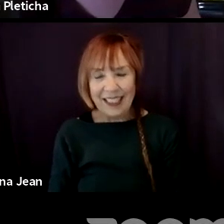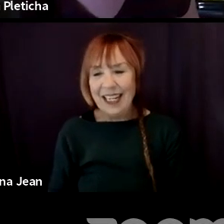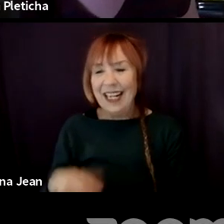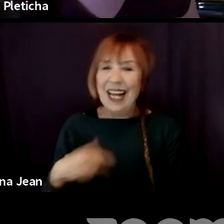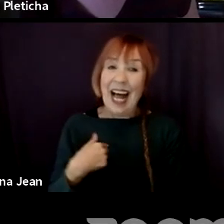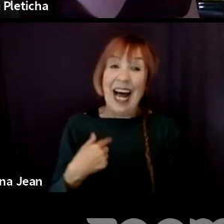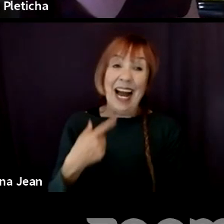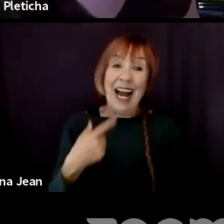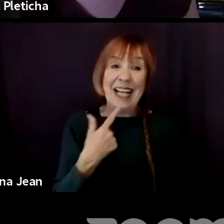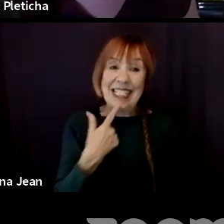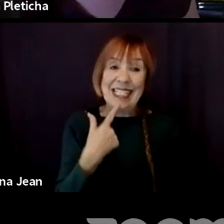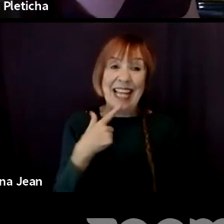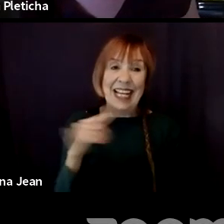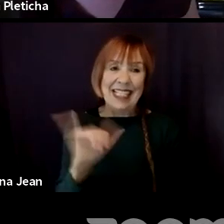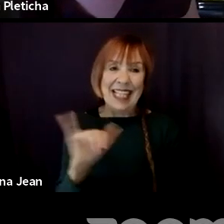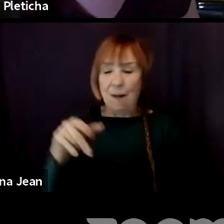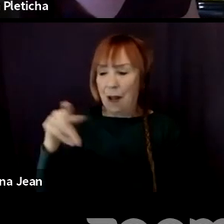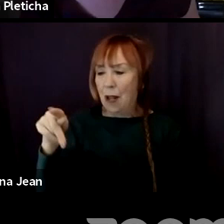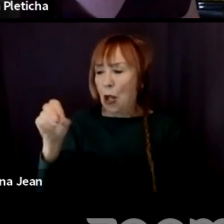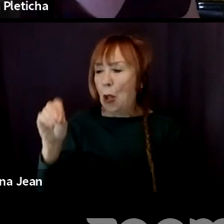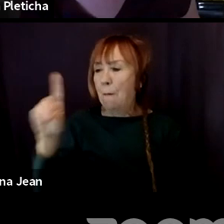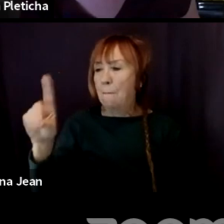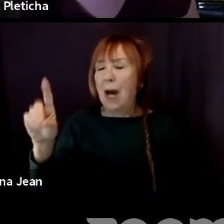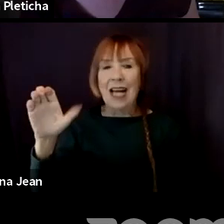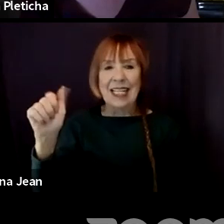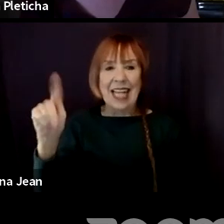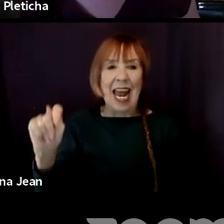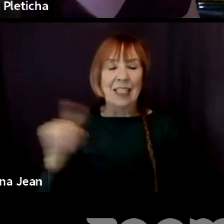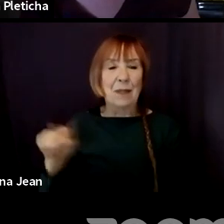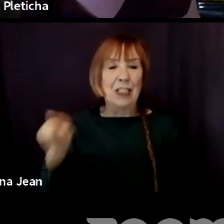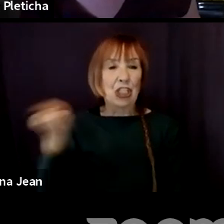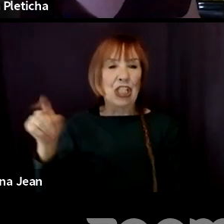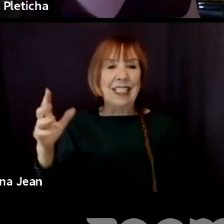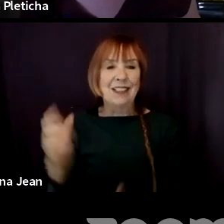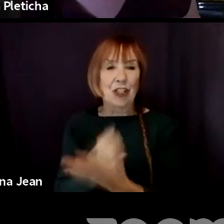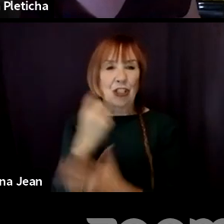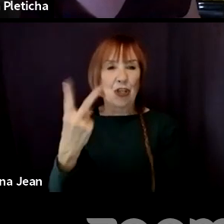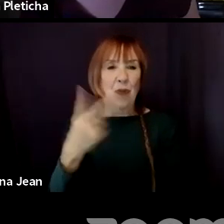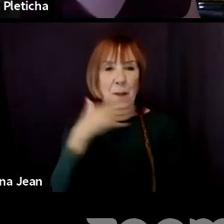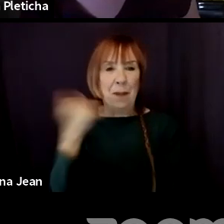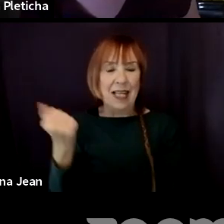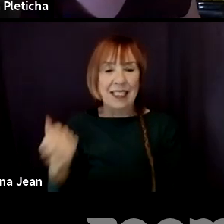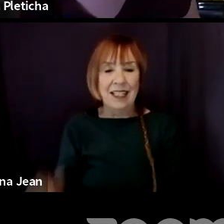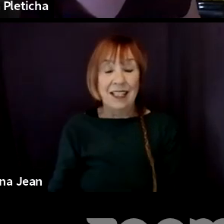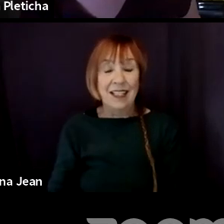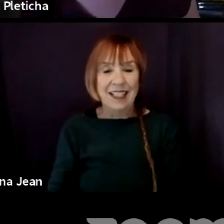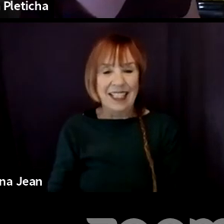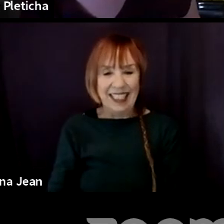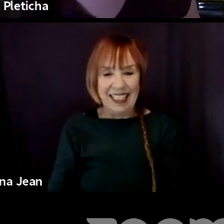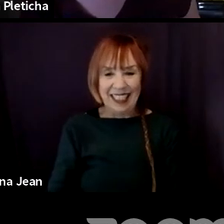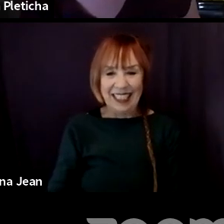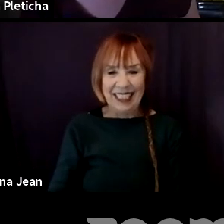but Jamey smartly took two of the best ones-- You can recommend a third 'cause there is no (mumbles) to get that.